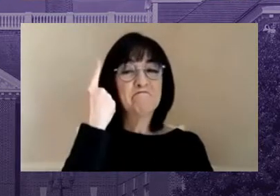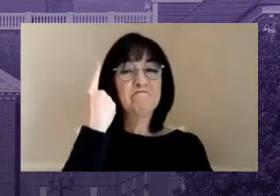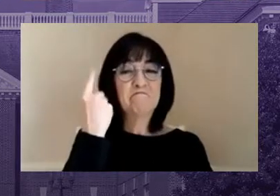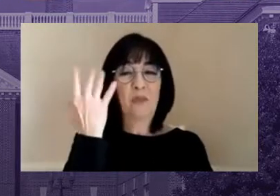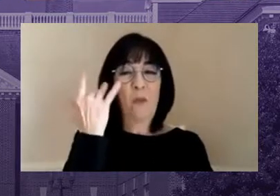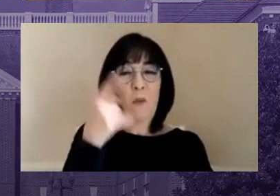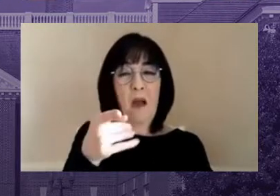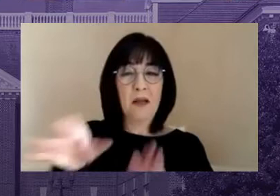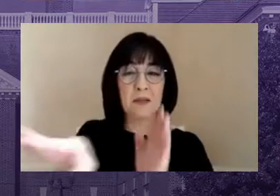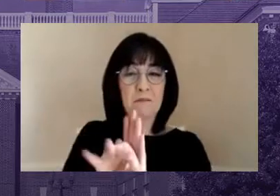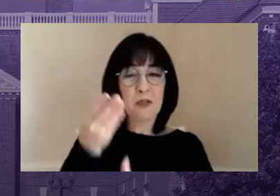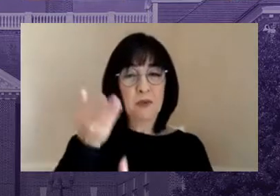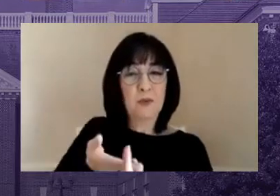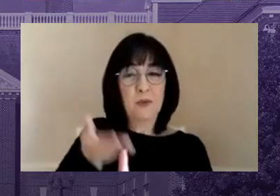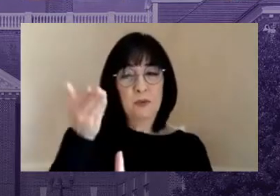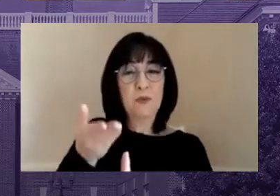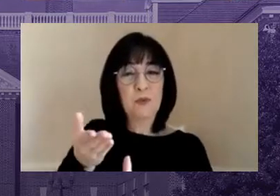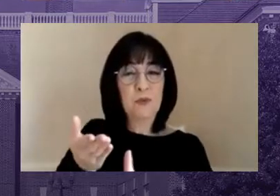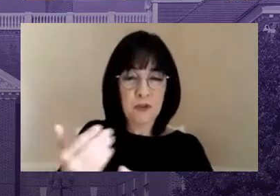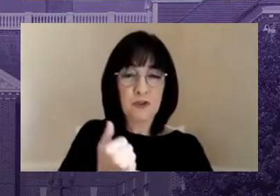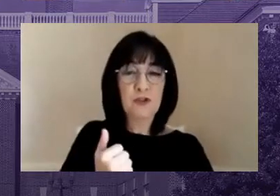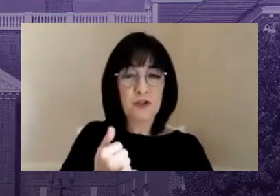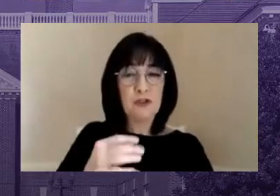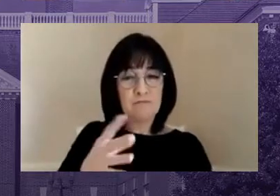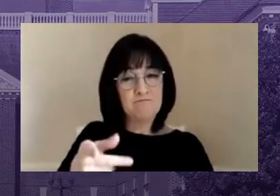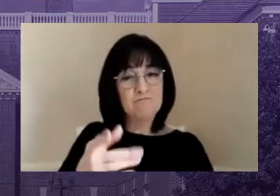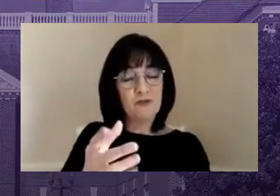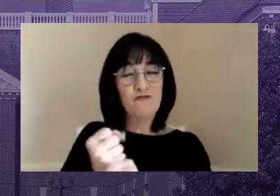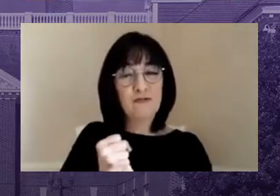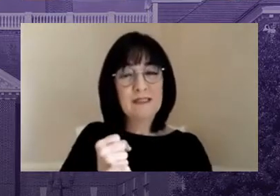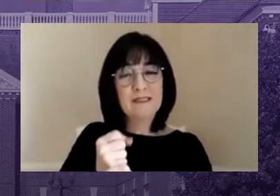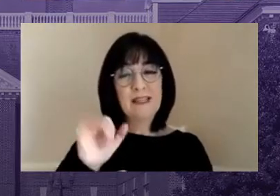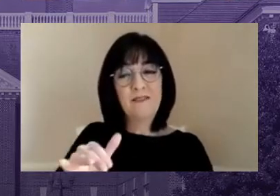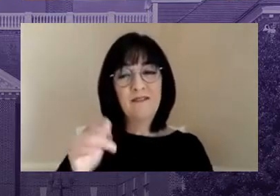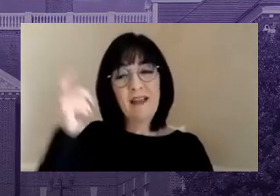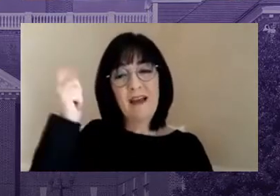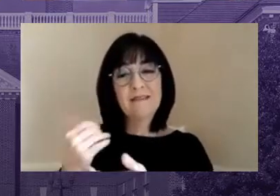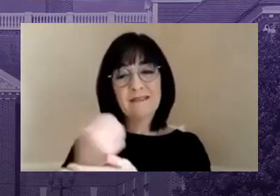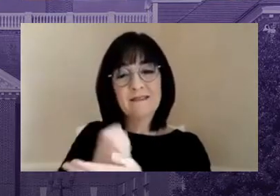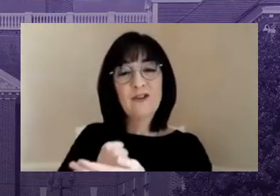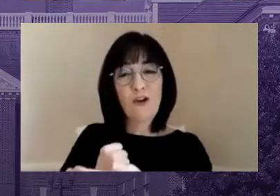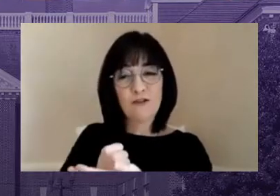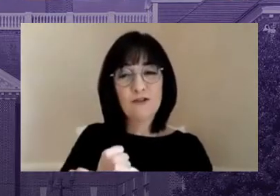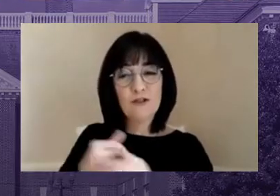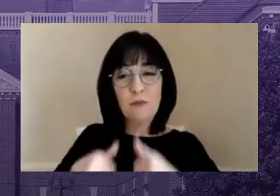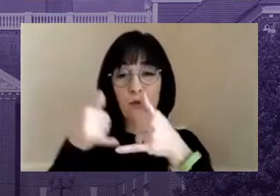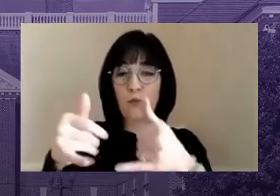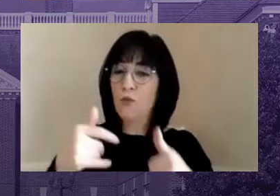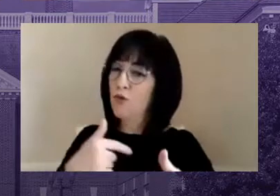you for the scholarship award and we wish you the best as a leader in the future. Next up, we have